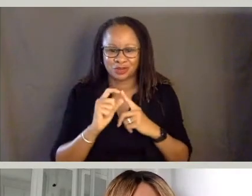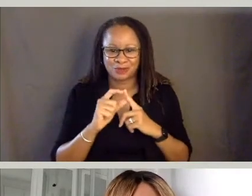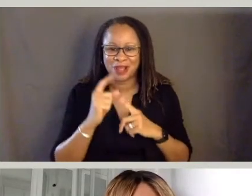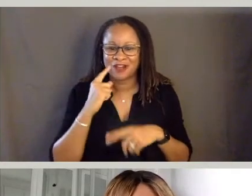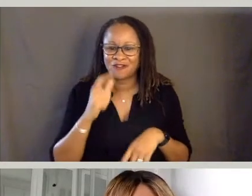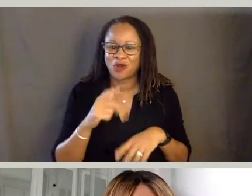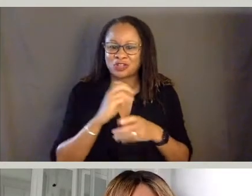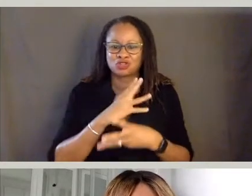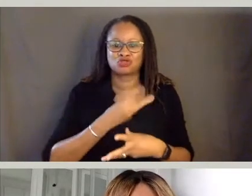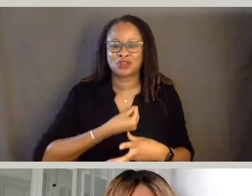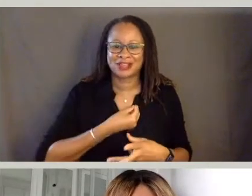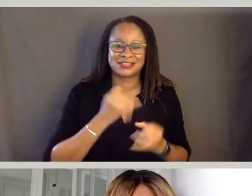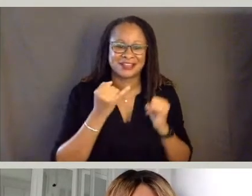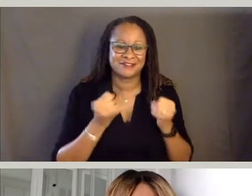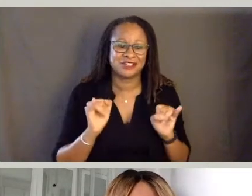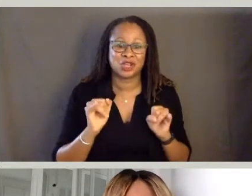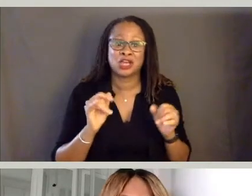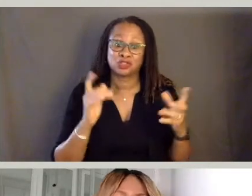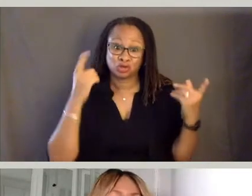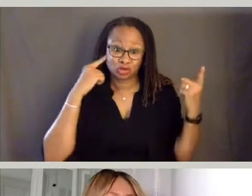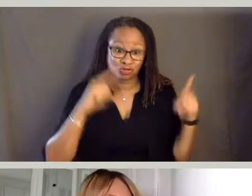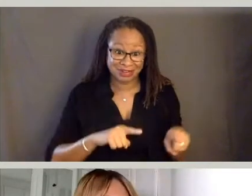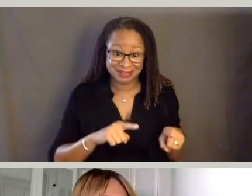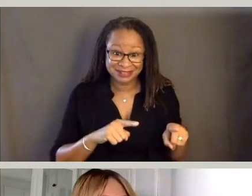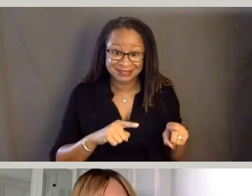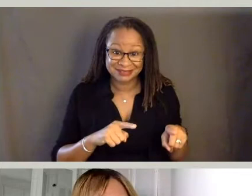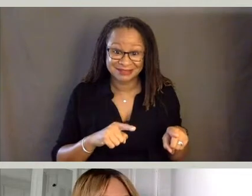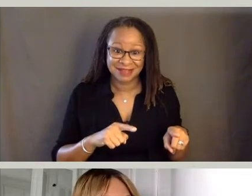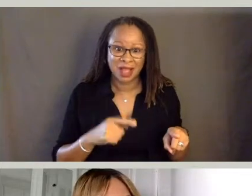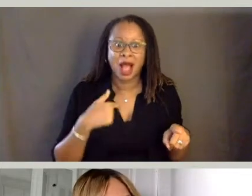Would you agree with that sentiment? I would love to watch.